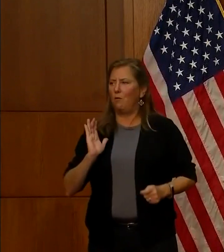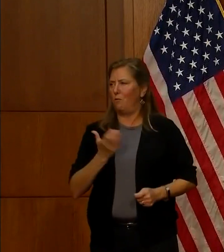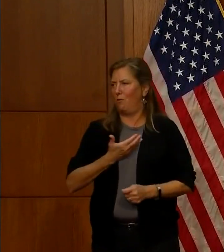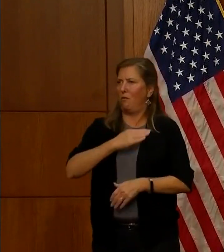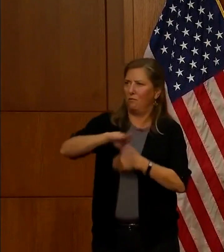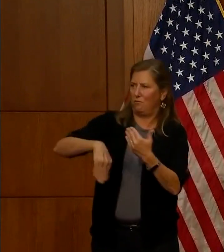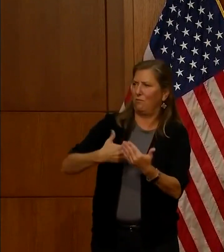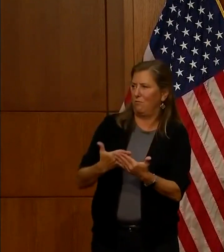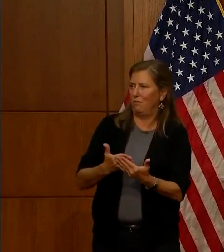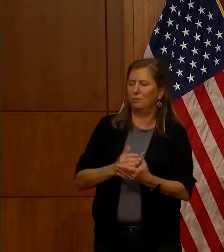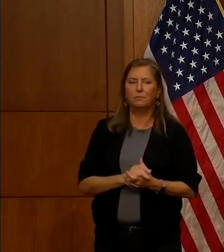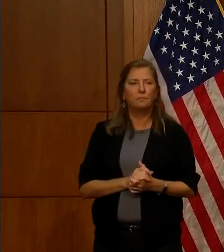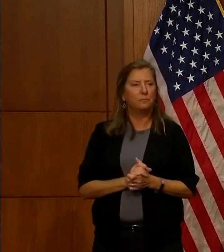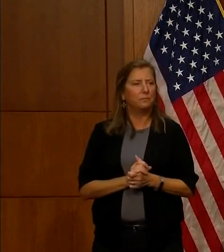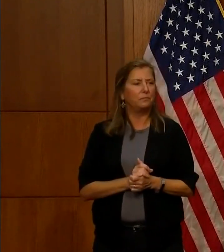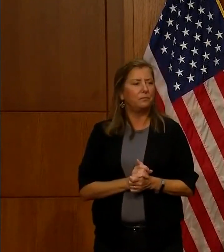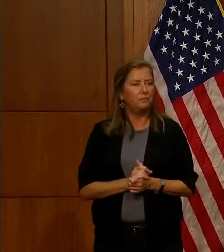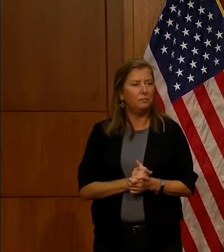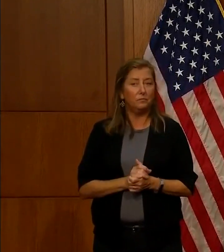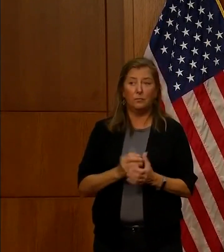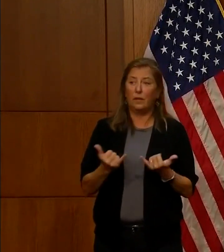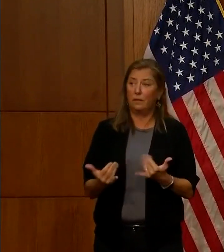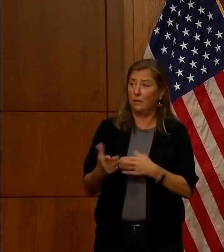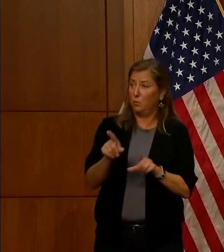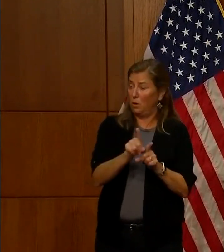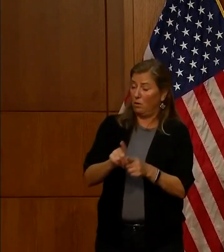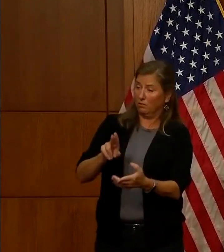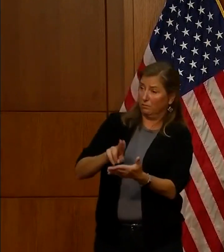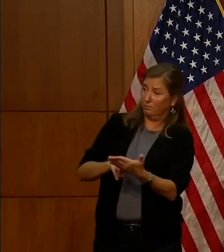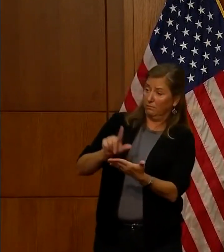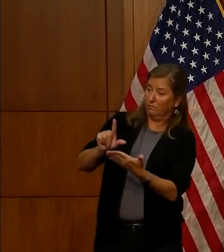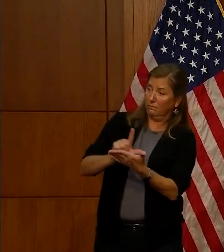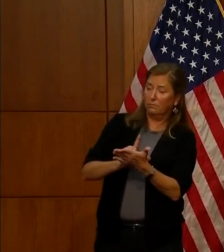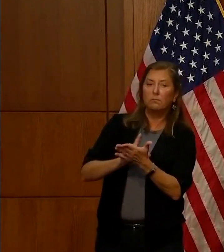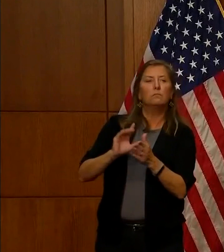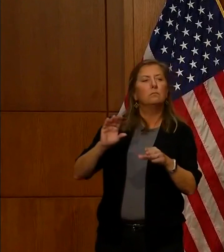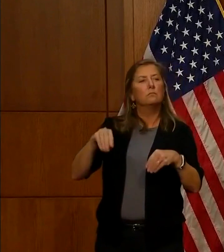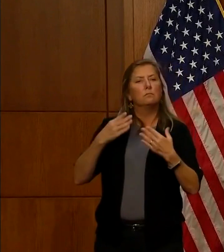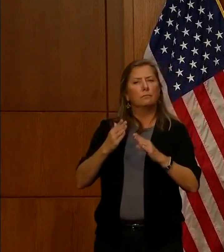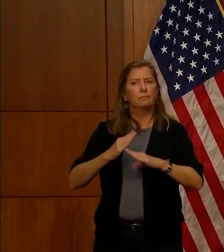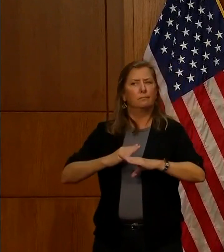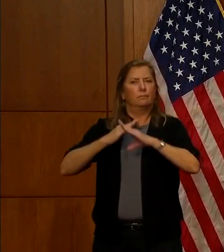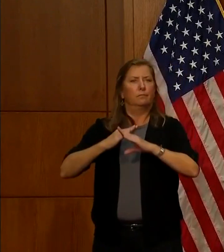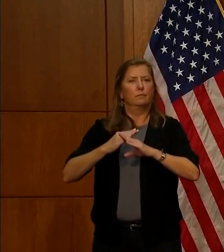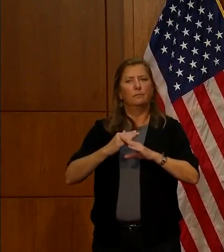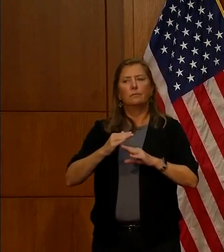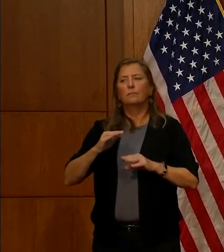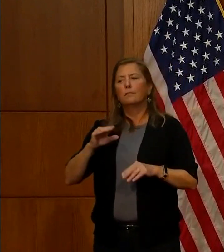KNOWLEDGE AND CELEBRATED BY ALL OF US. THIS MORNING I ALSO